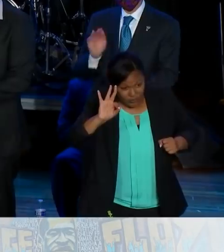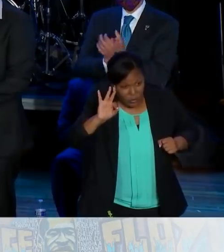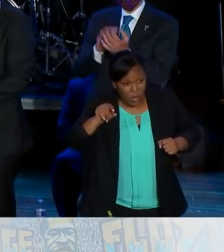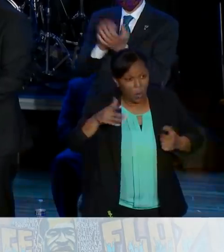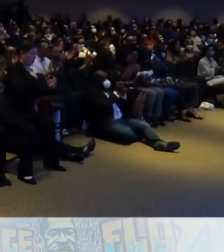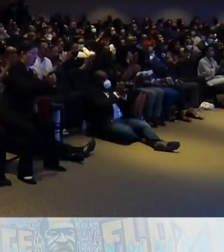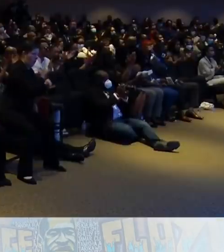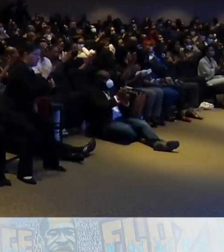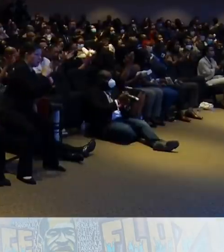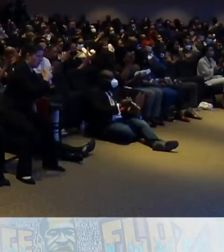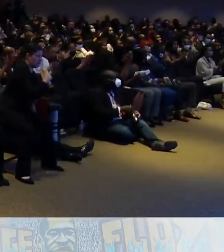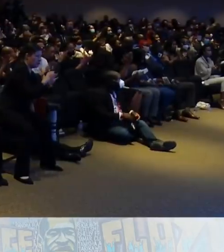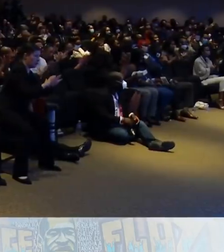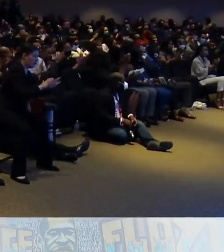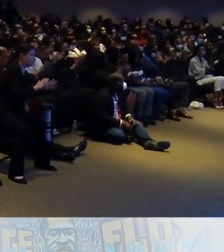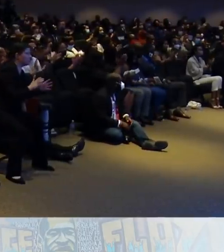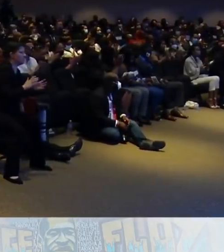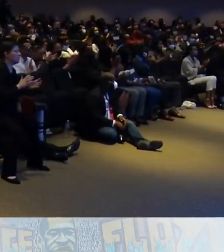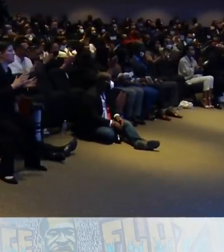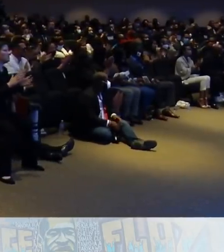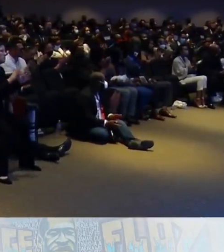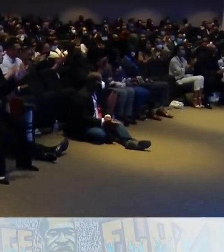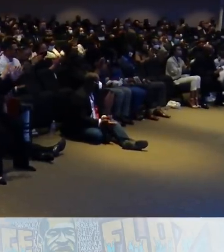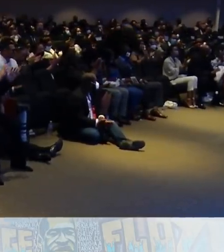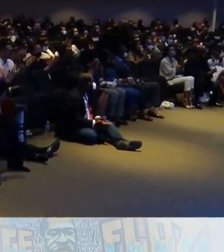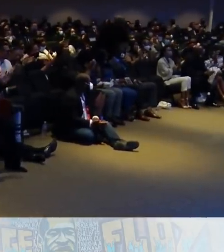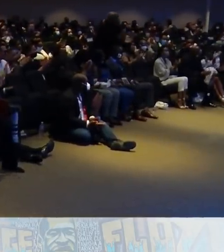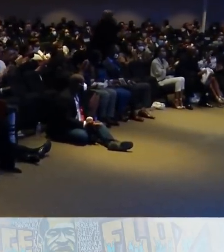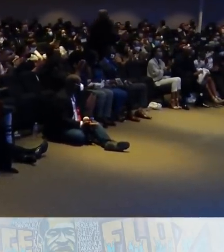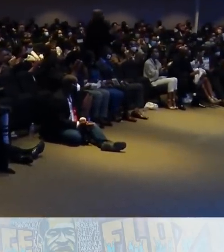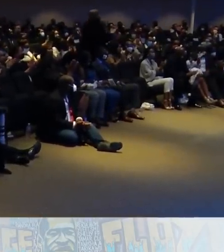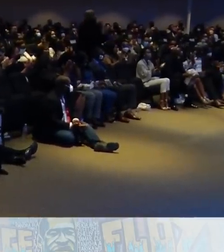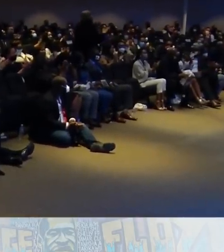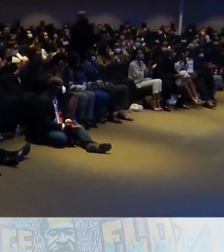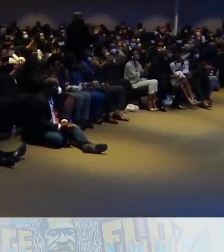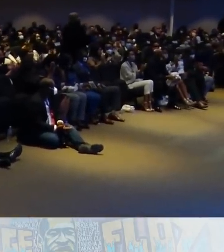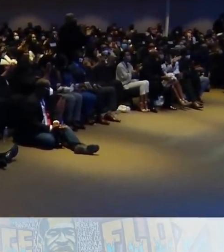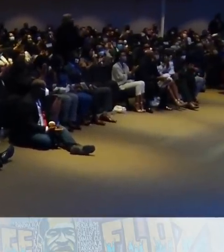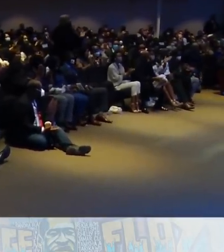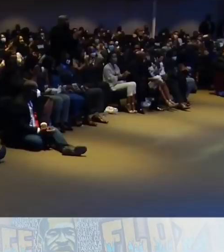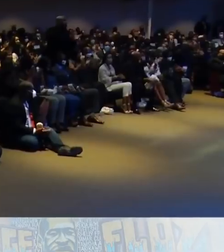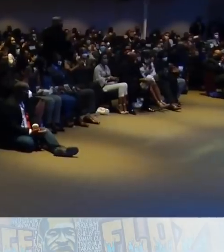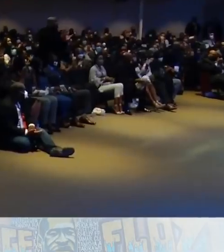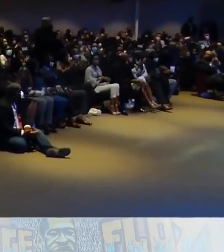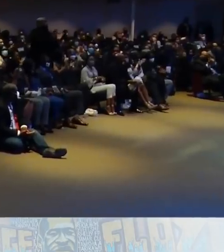FROM THE FAMILY. WE'RE GRATEFUL. I KNOW EVERYTHING, WITH EVERYONE GRIEVING AND HURTING, HE WOULD WANT US TO FEEL LIKE